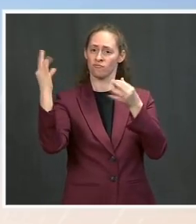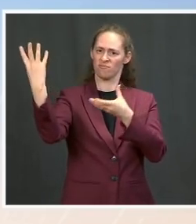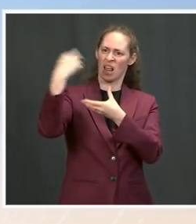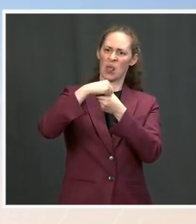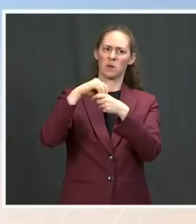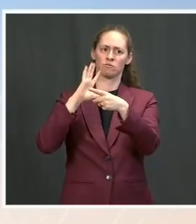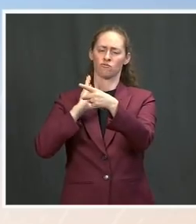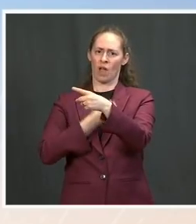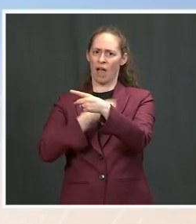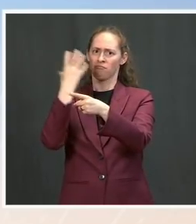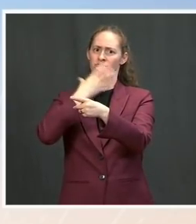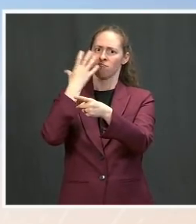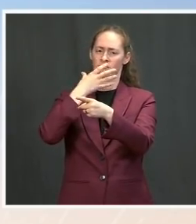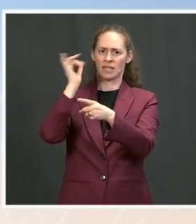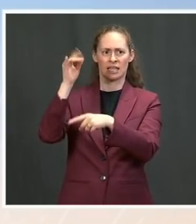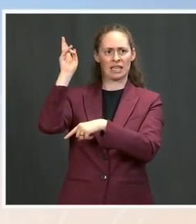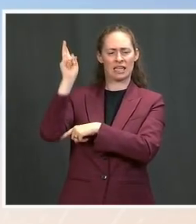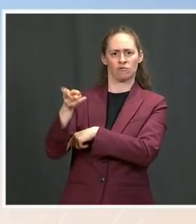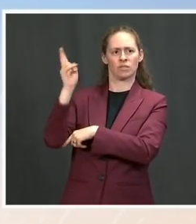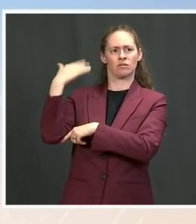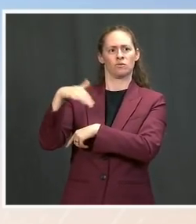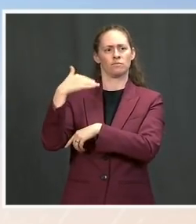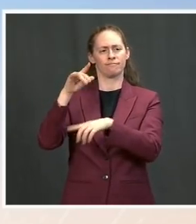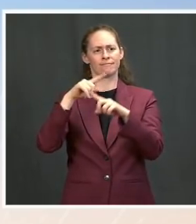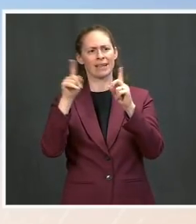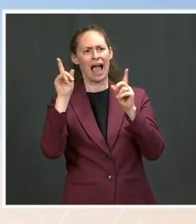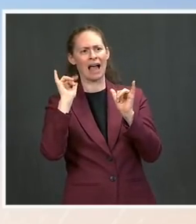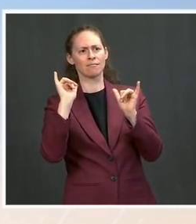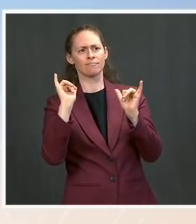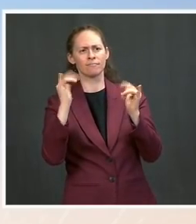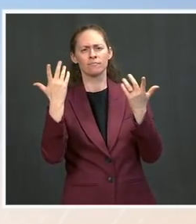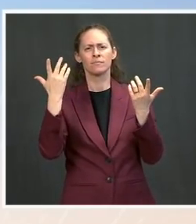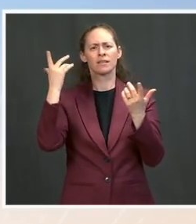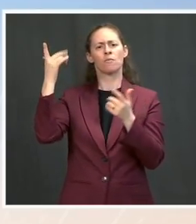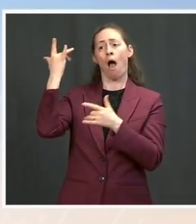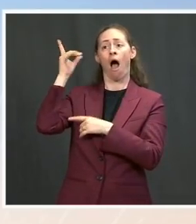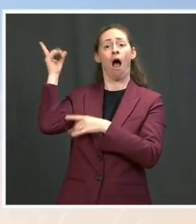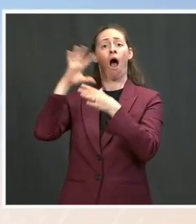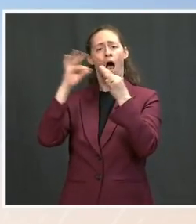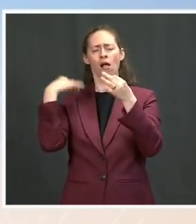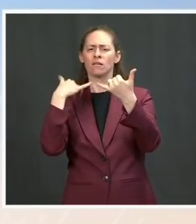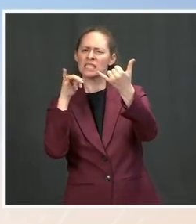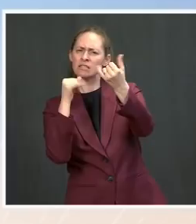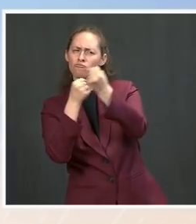look like going forward? Ms. Psaki: Well, certainly the President has put in place -- has signed executive orders.